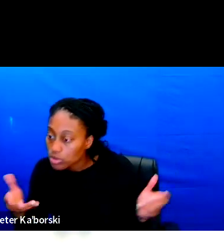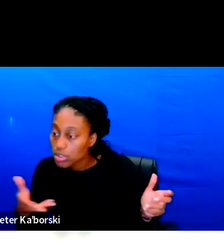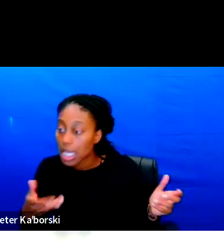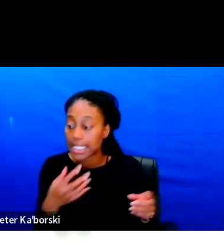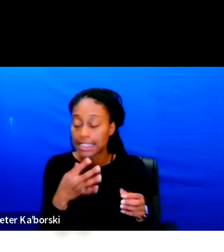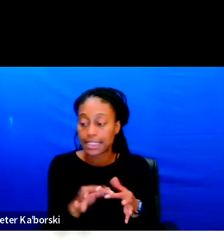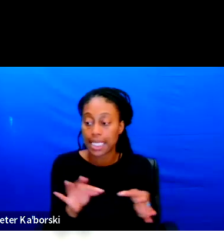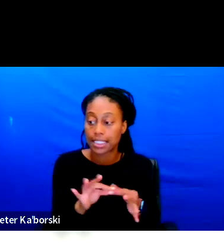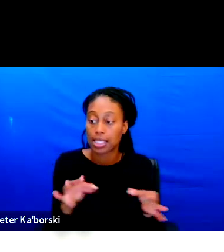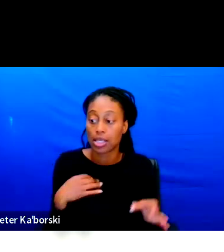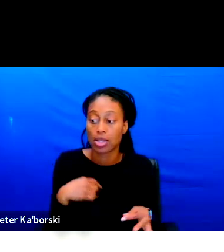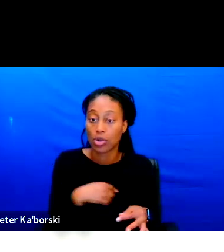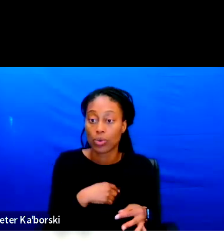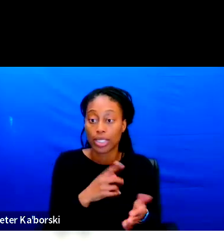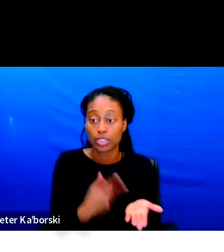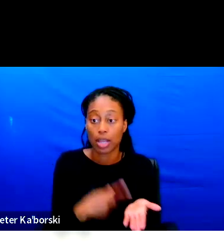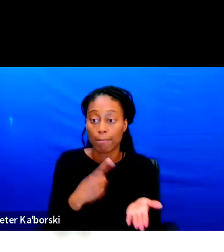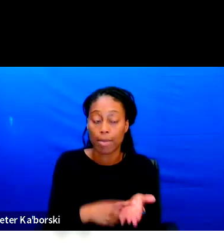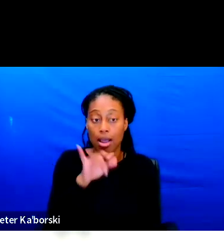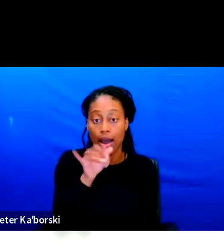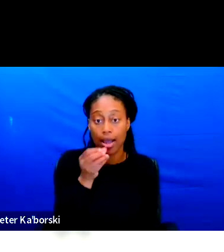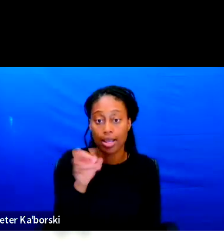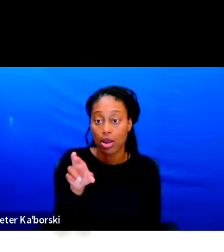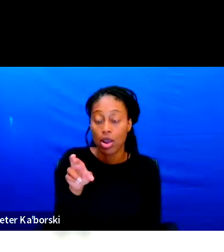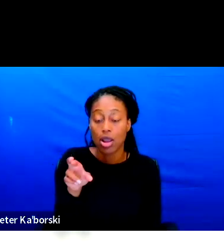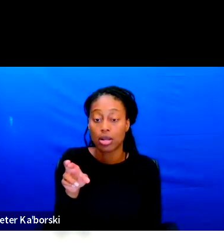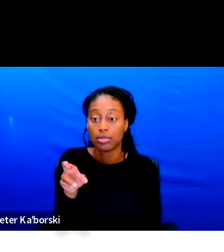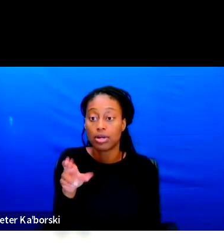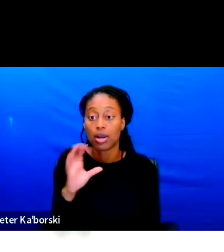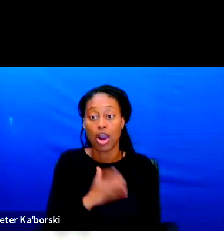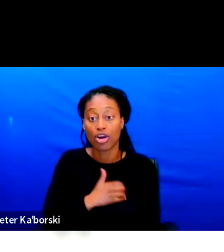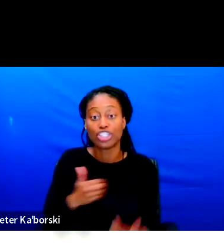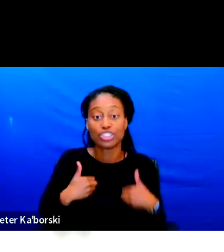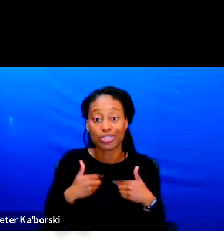Kyle Kleist: well, we're talking about in ours and where they come from is our younger folks. So